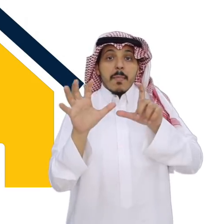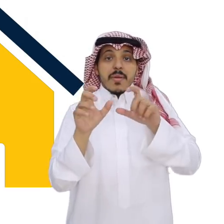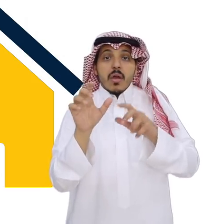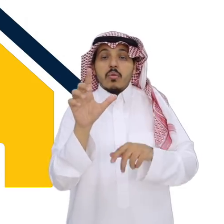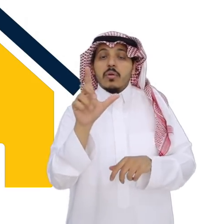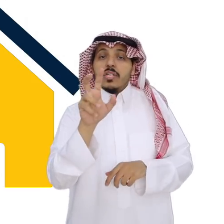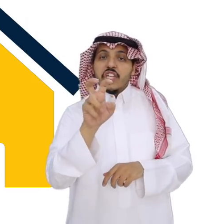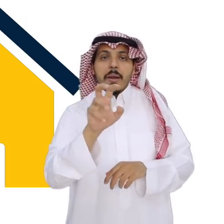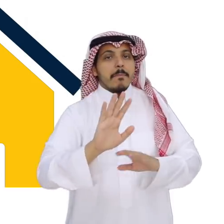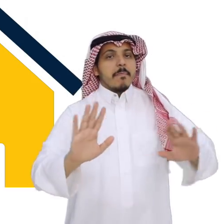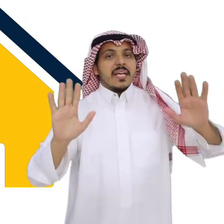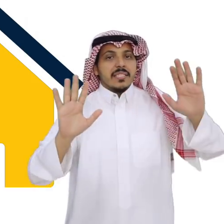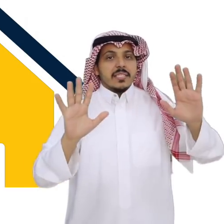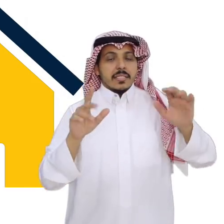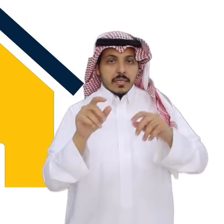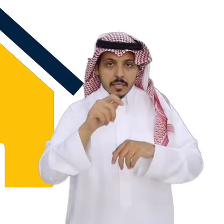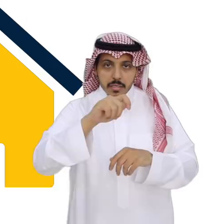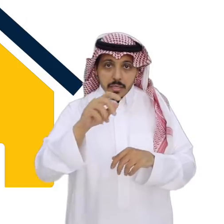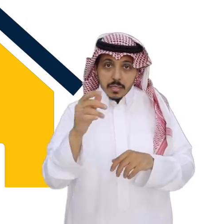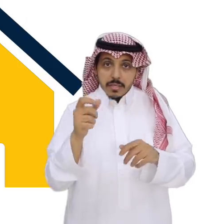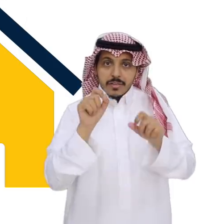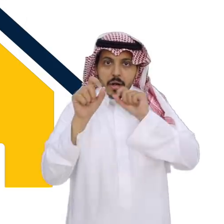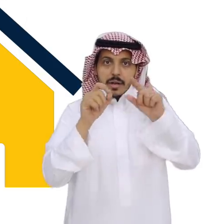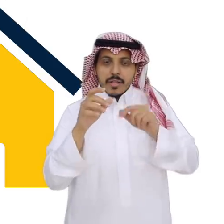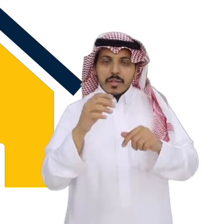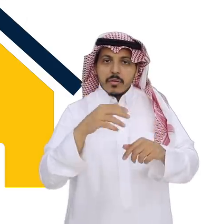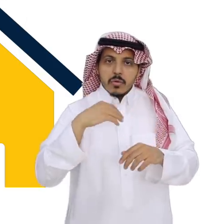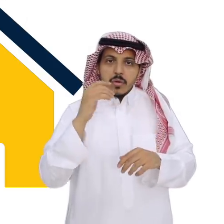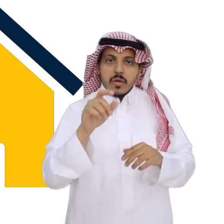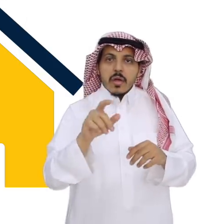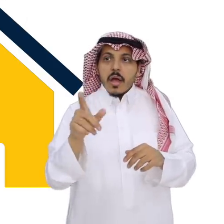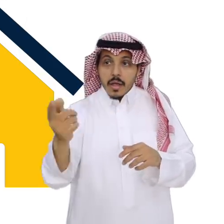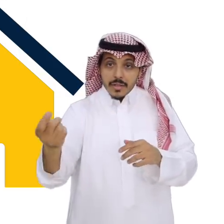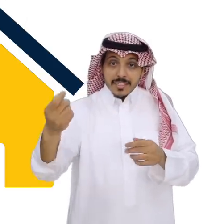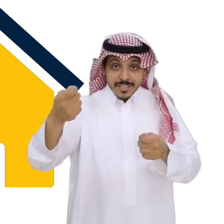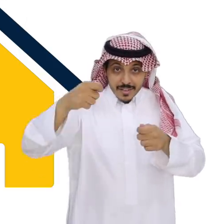And you will also watch Netflix in 720, and if you want to watch it in high resolution, you will have to pay more money.